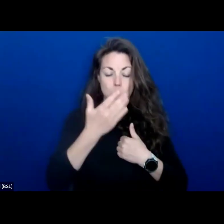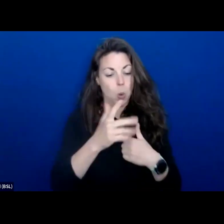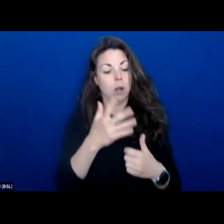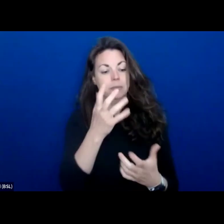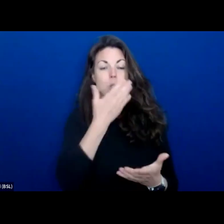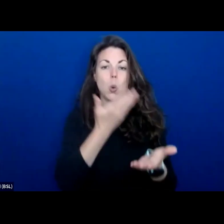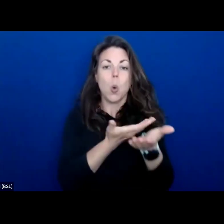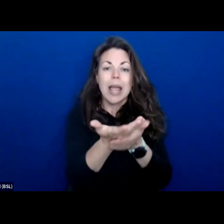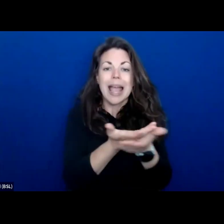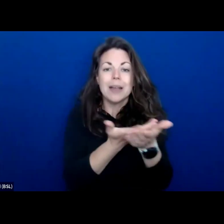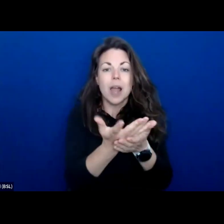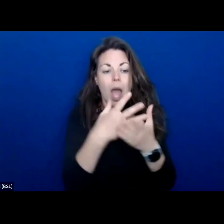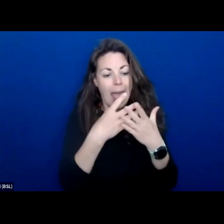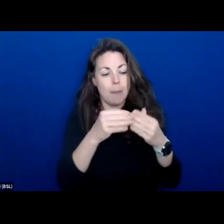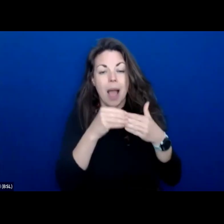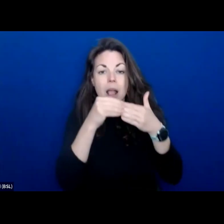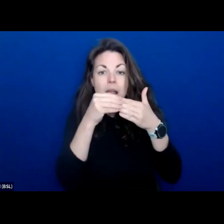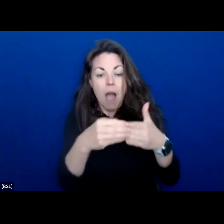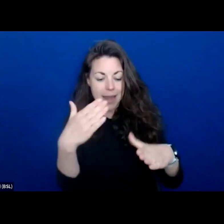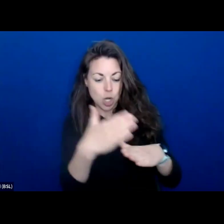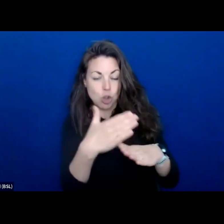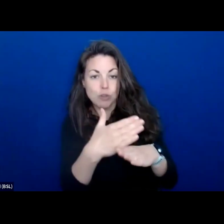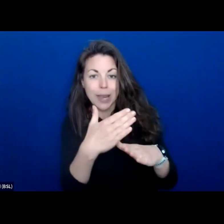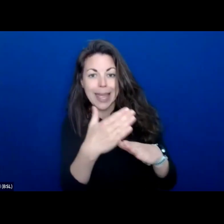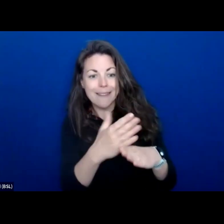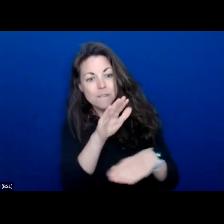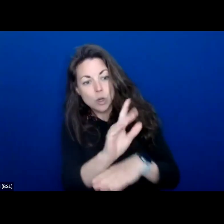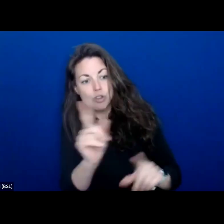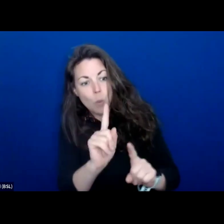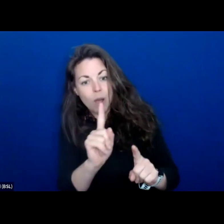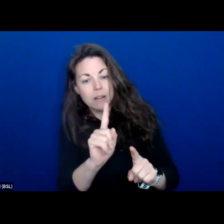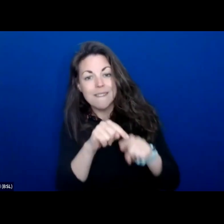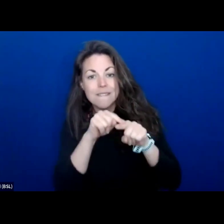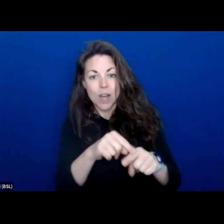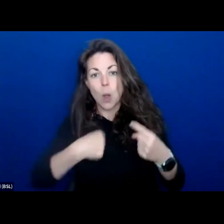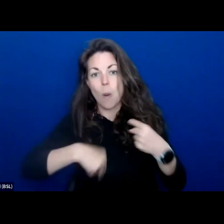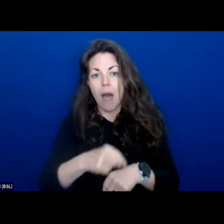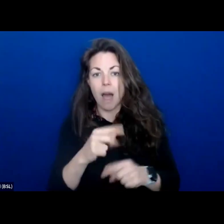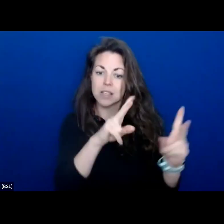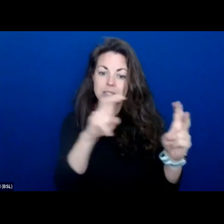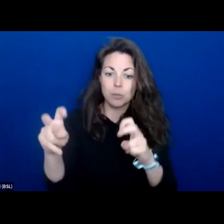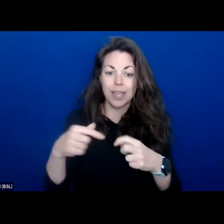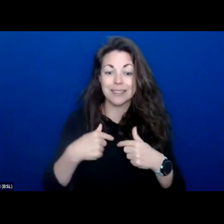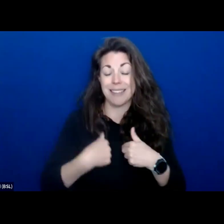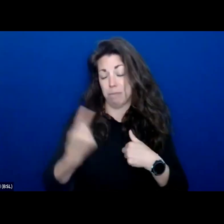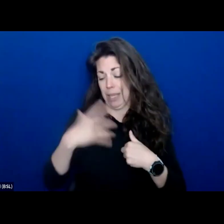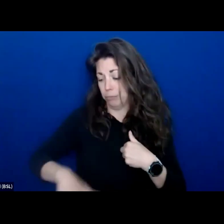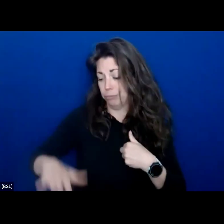guide us into a career path based on which subjects we were best on. I was a math nerd. I love numbers. One plus one always equals two.